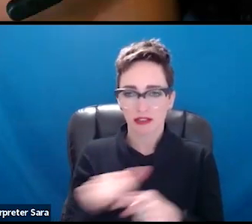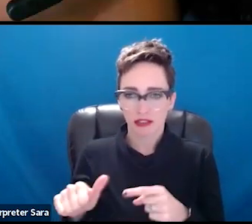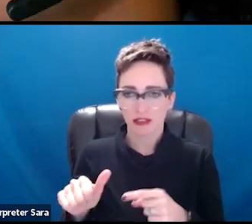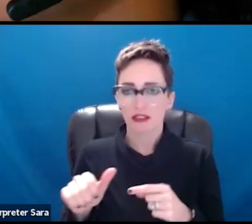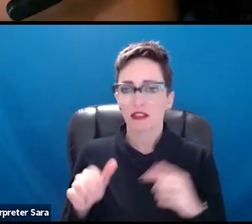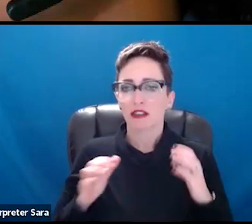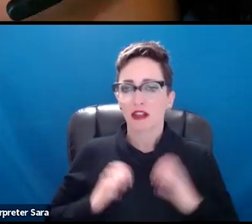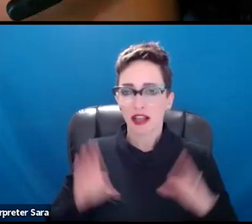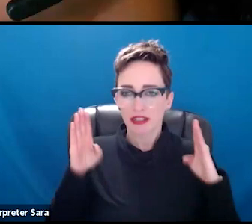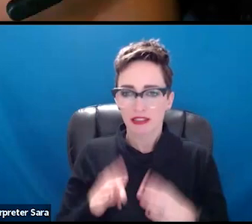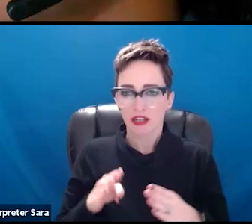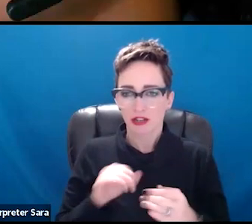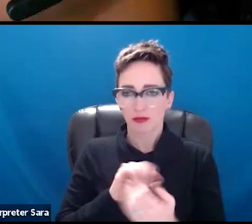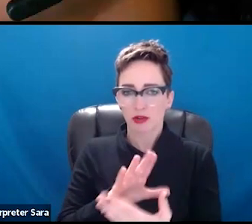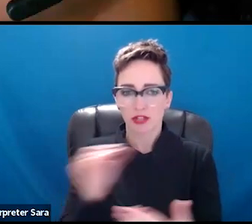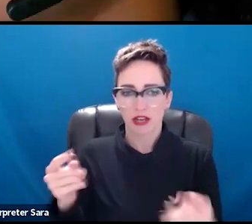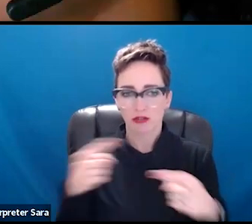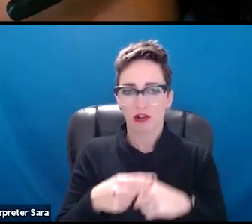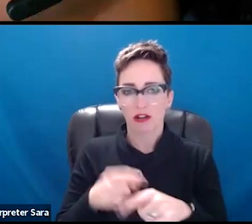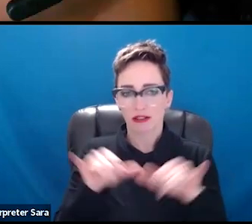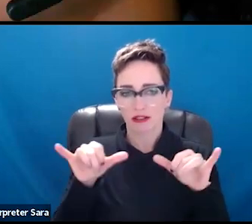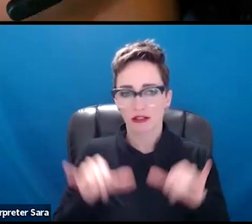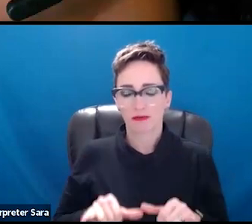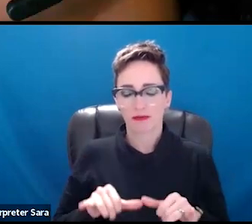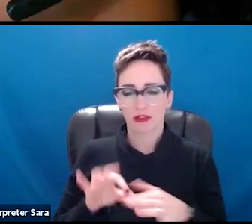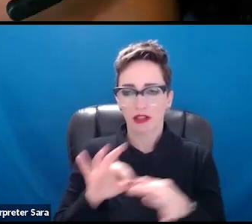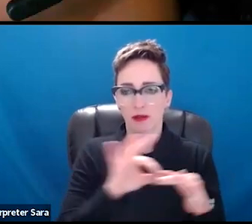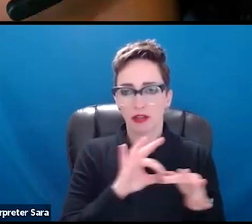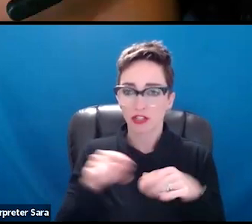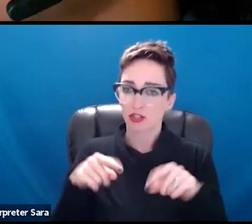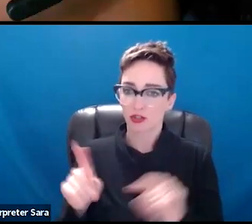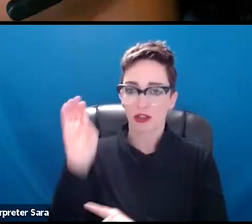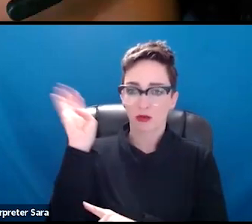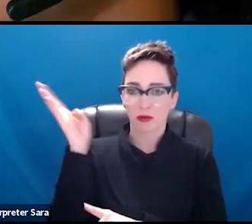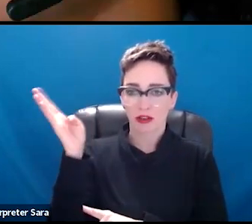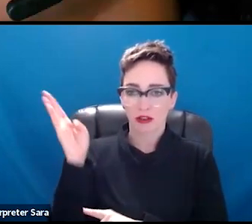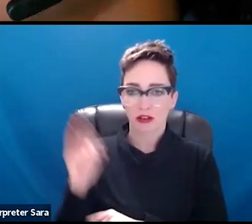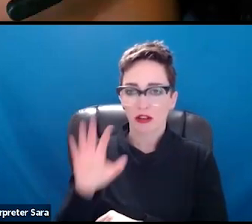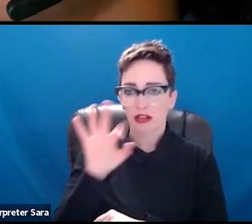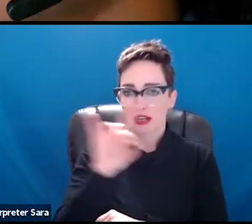and cross system collaboration. During this webinar, the 988 Behavioral Health Crisis